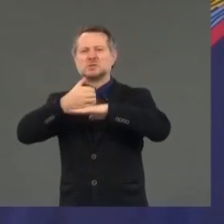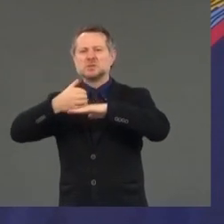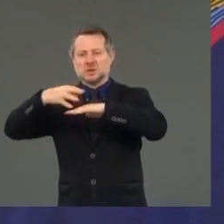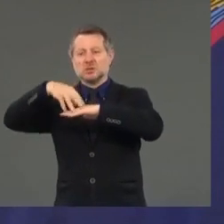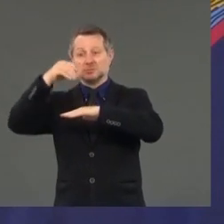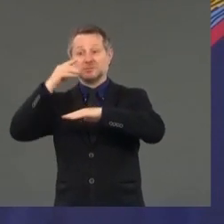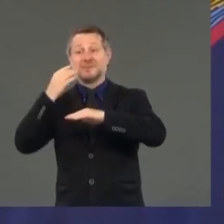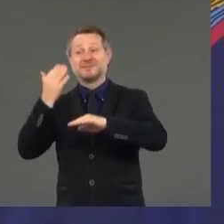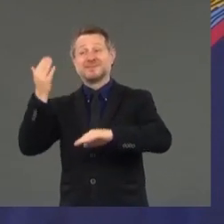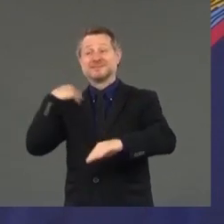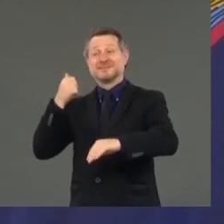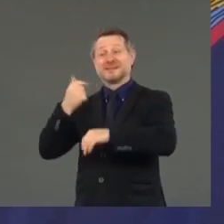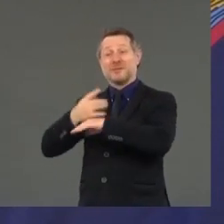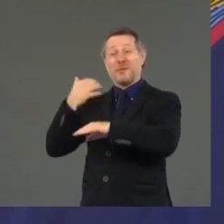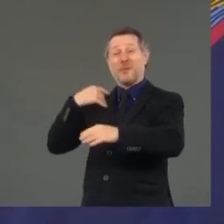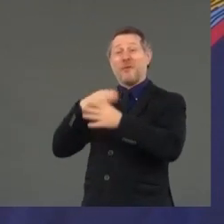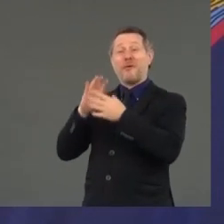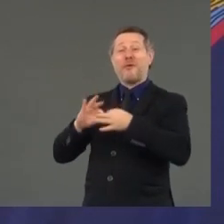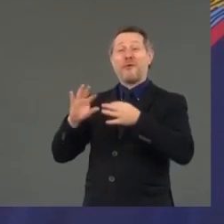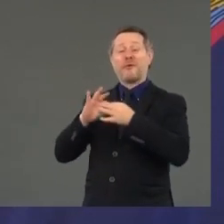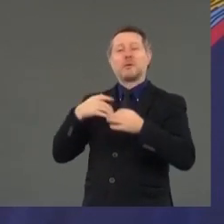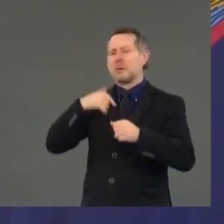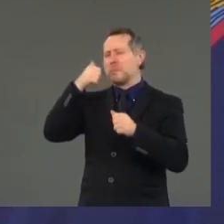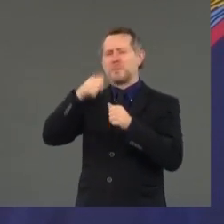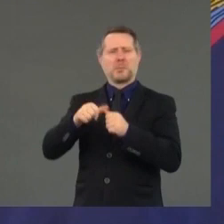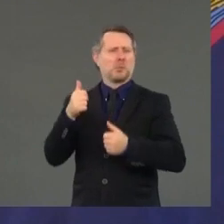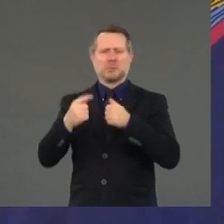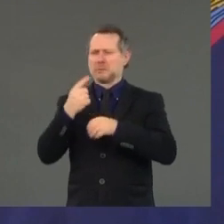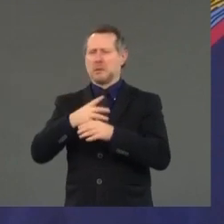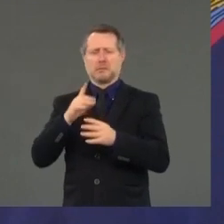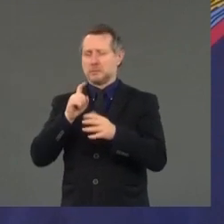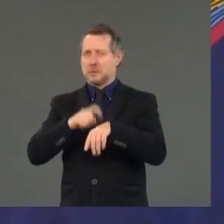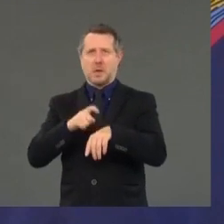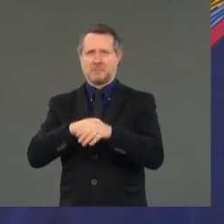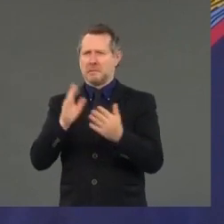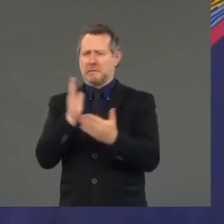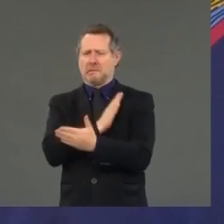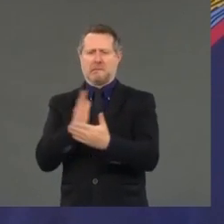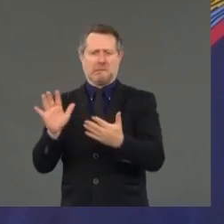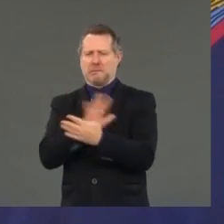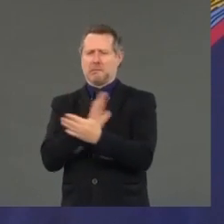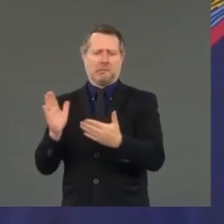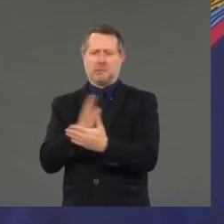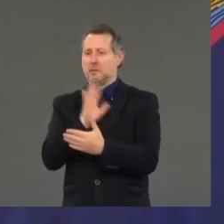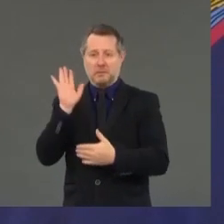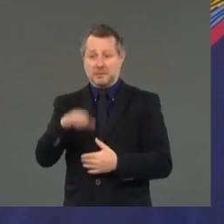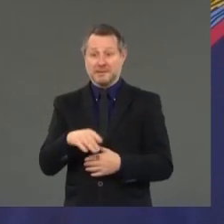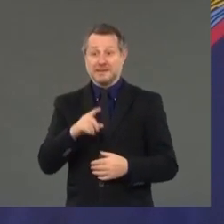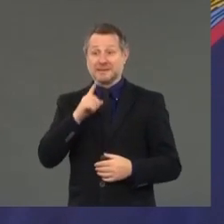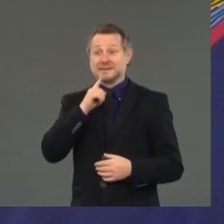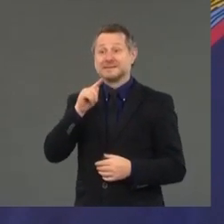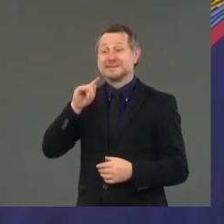LET'S SAY TEN DAYS AGO OR ONE WEEK AGO, WHENEVER THIS CAME.